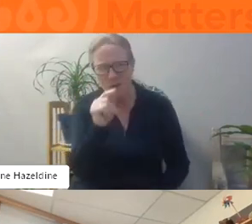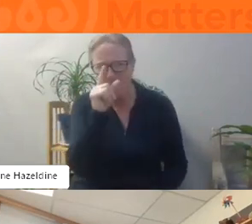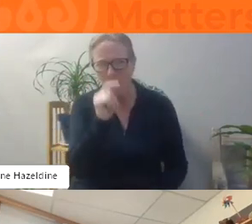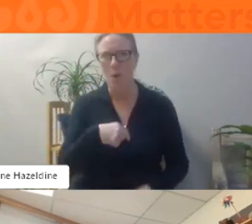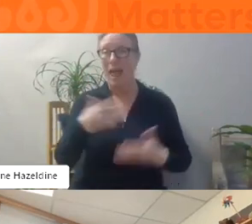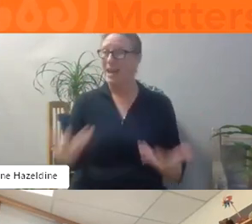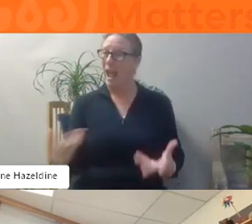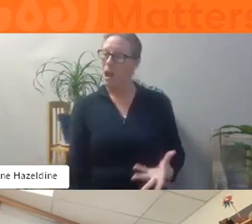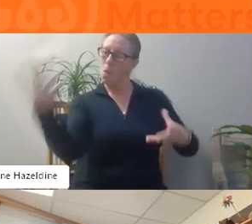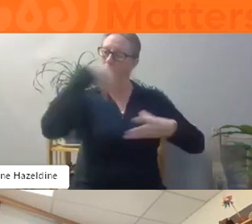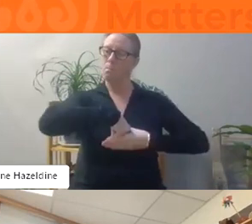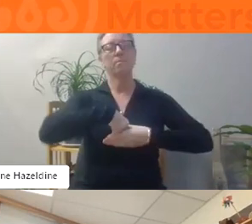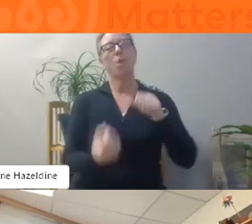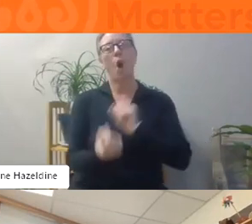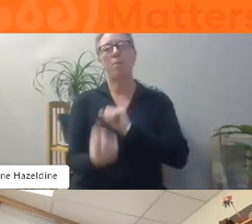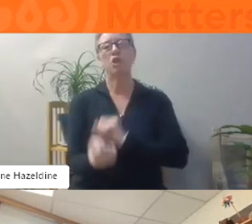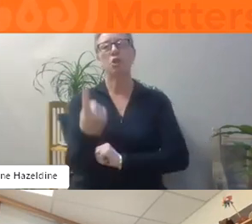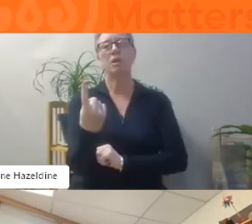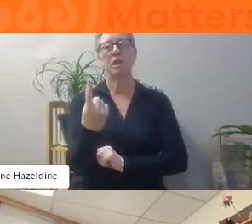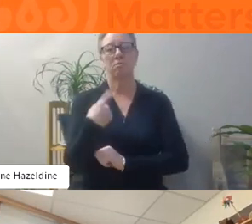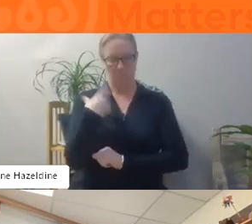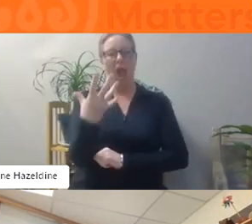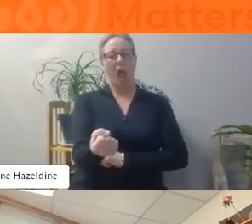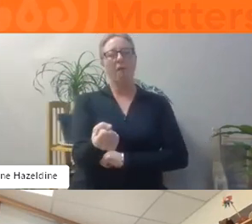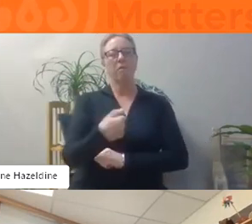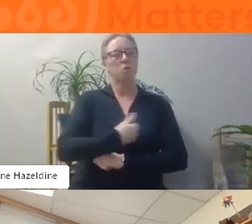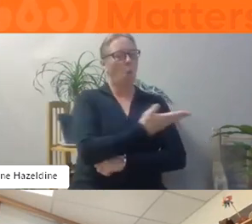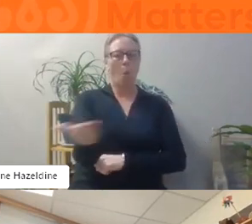the full opportunity that's in front of us so that all mokopuna